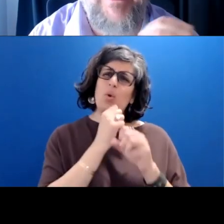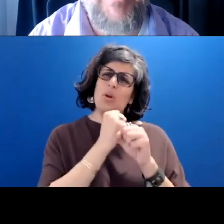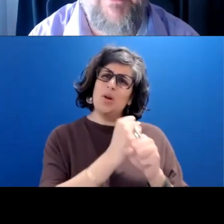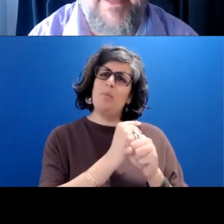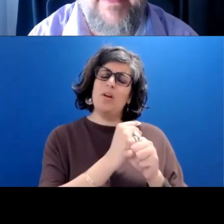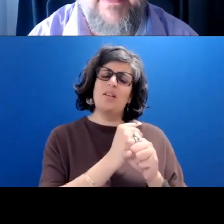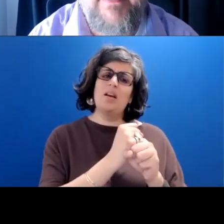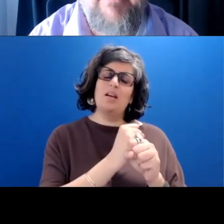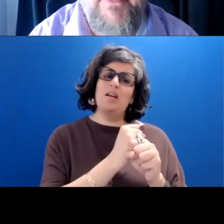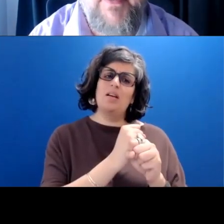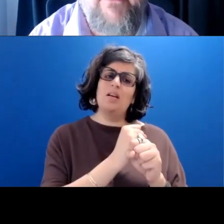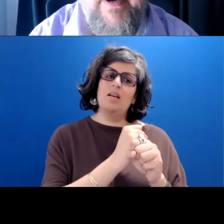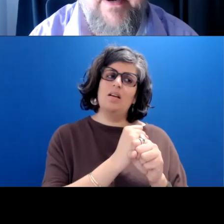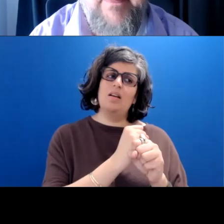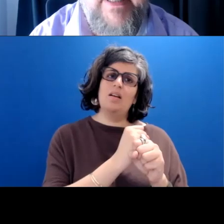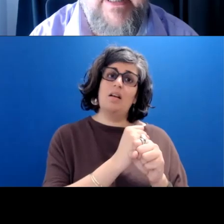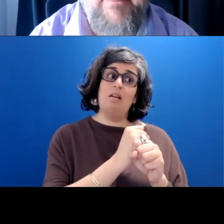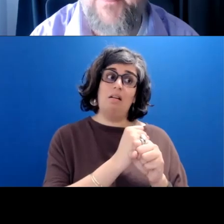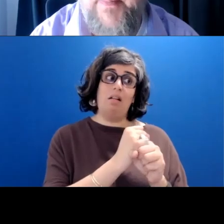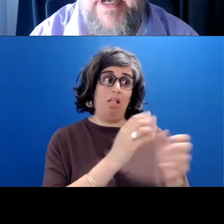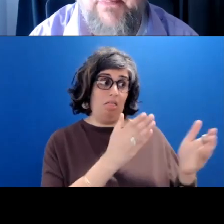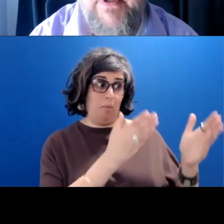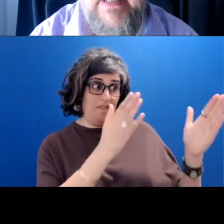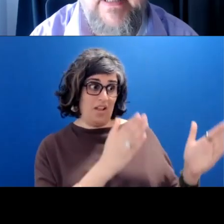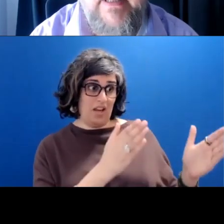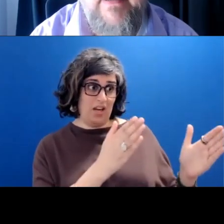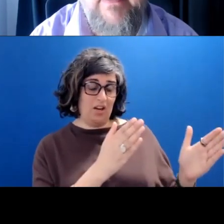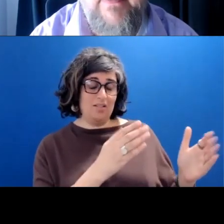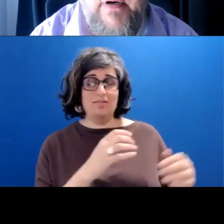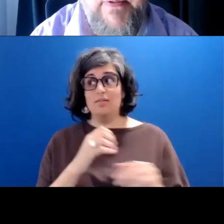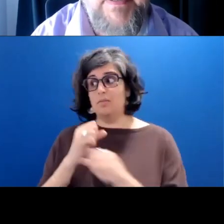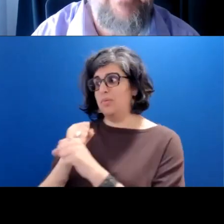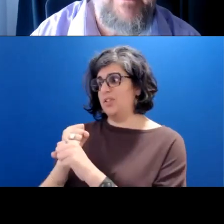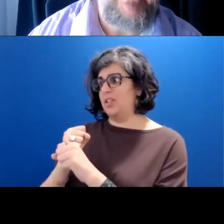We think it's protecting the provider. It's probably not protecting the therapist.